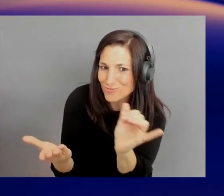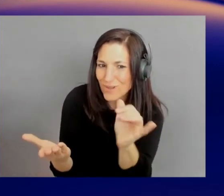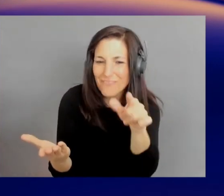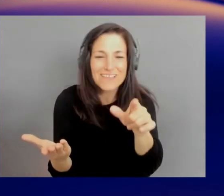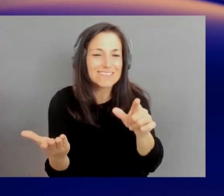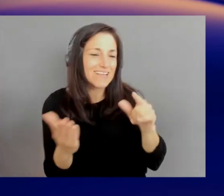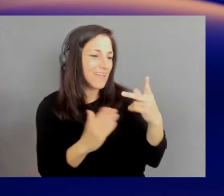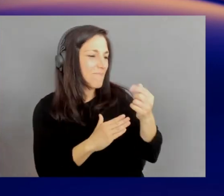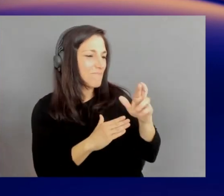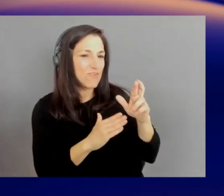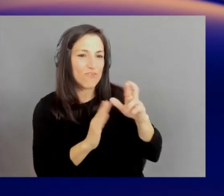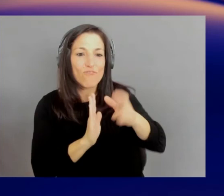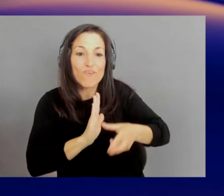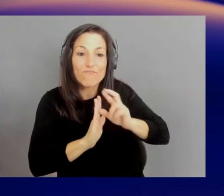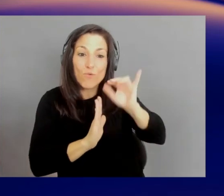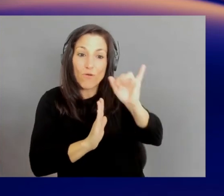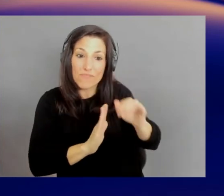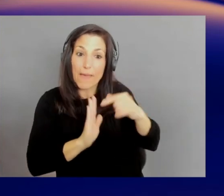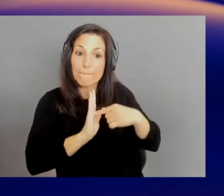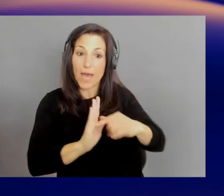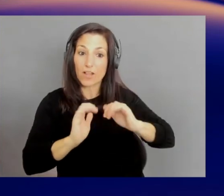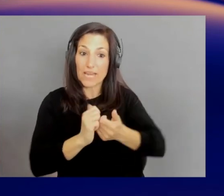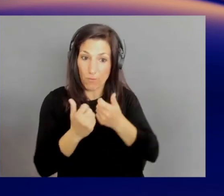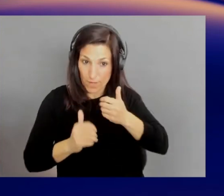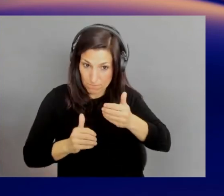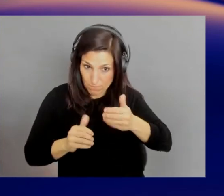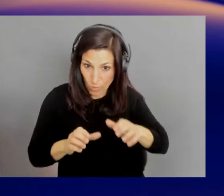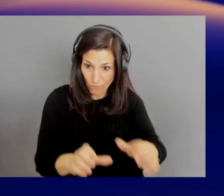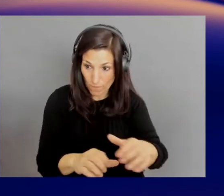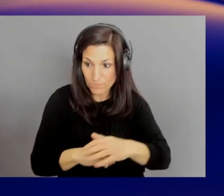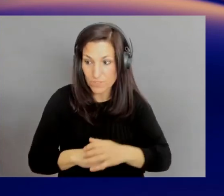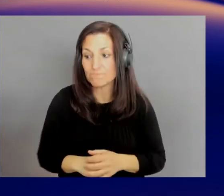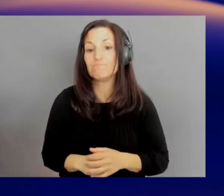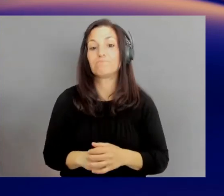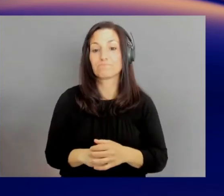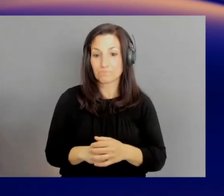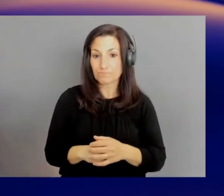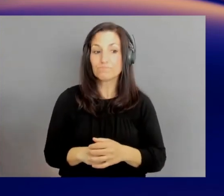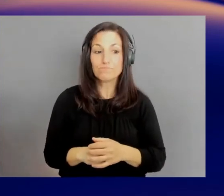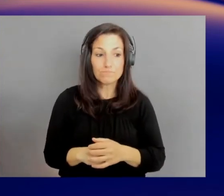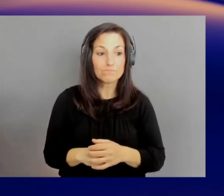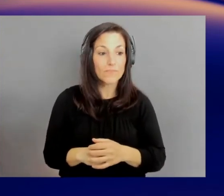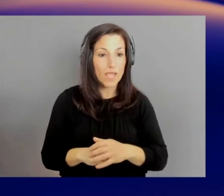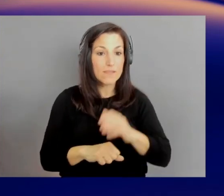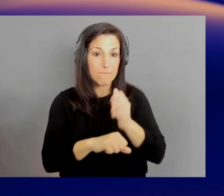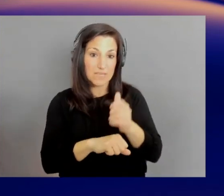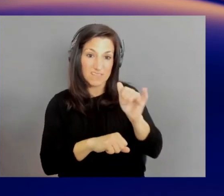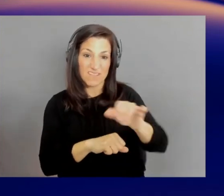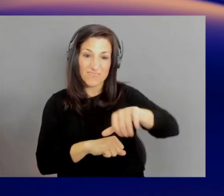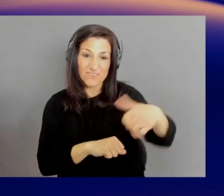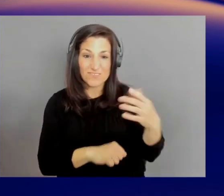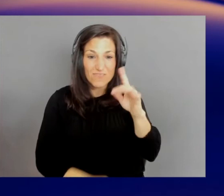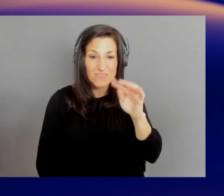how it performed and then based on that and then there's a bunch of other data as you can tell that we kind of track for it based on that